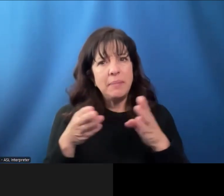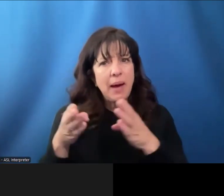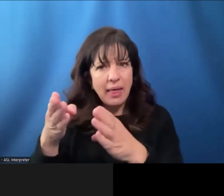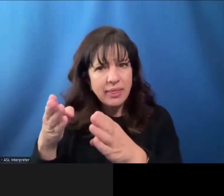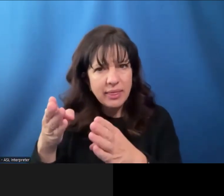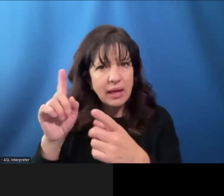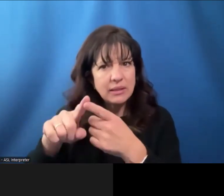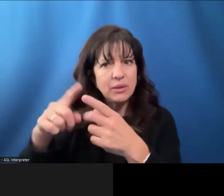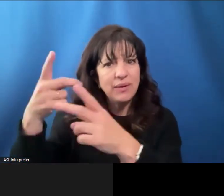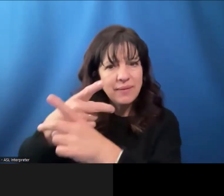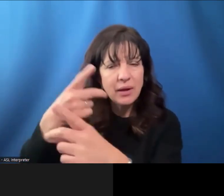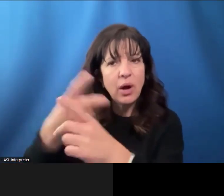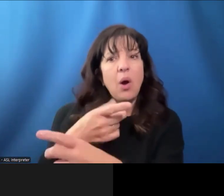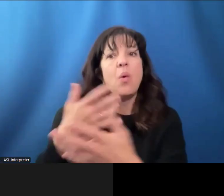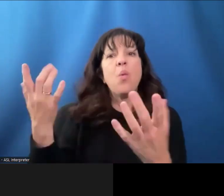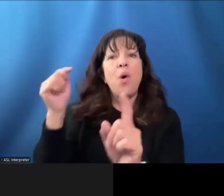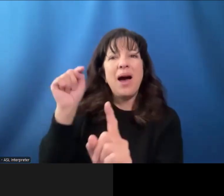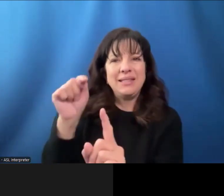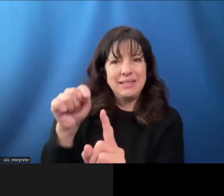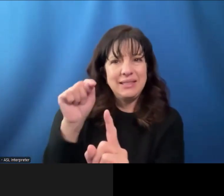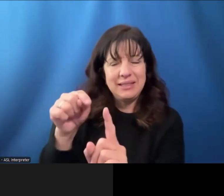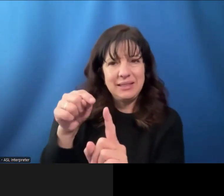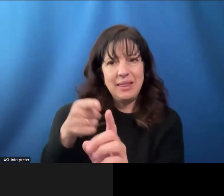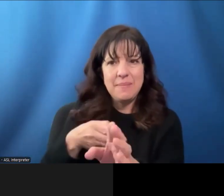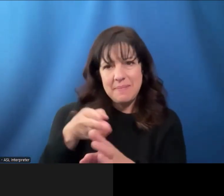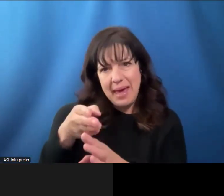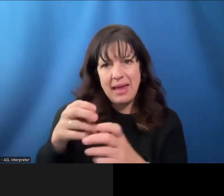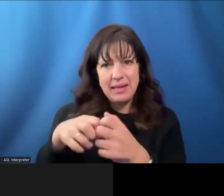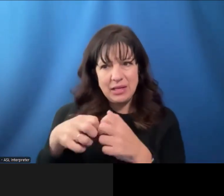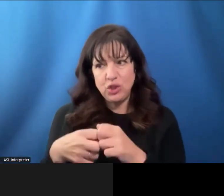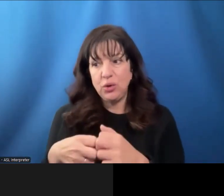figure out what's the main issue do?